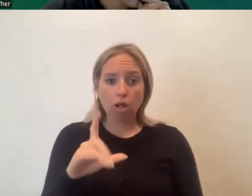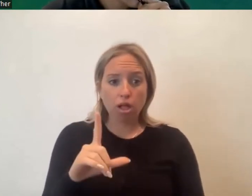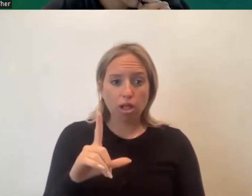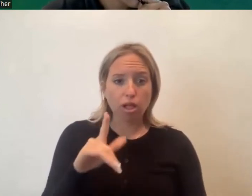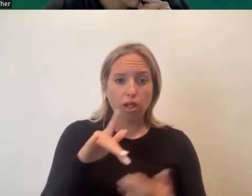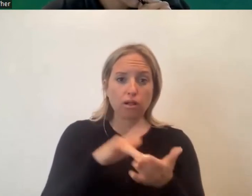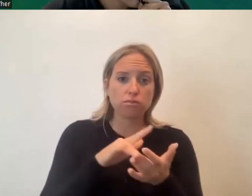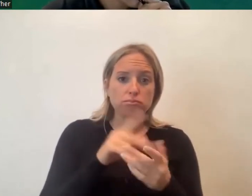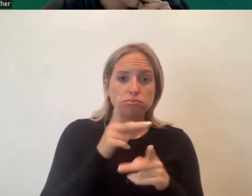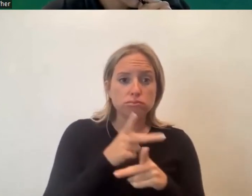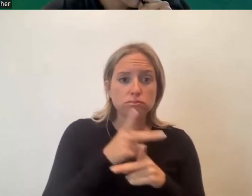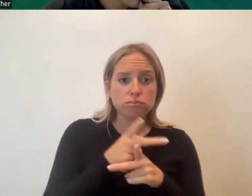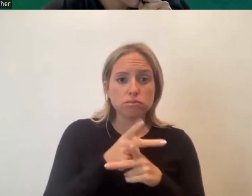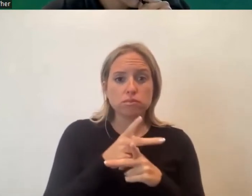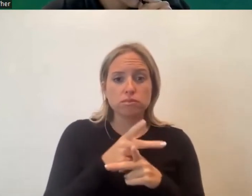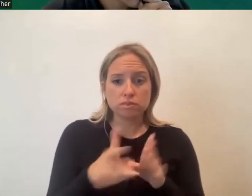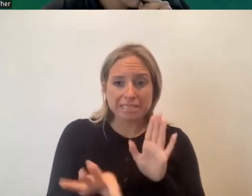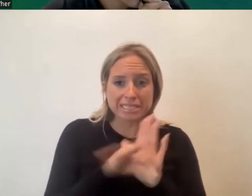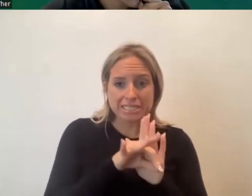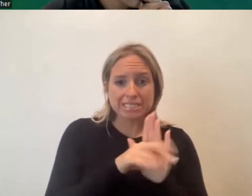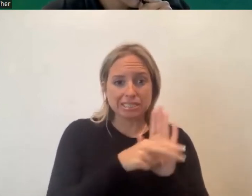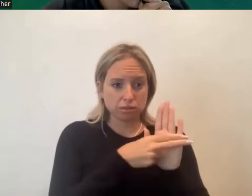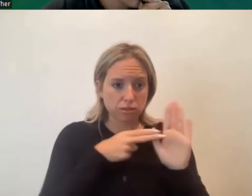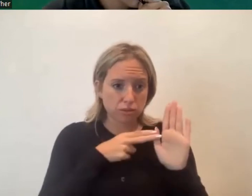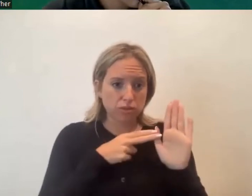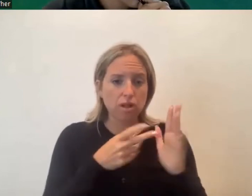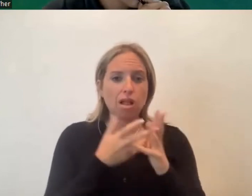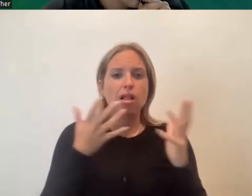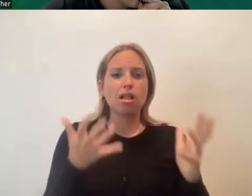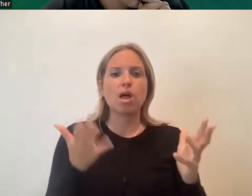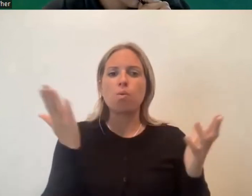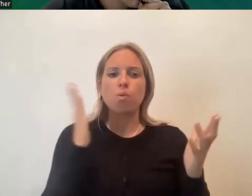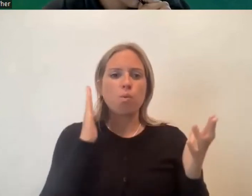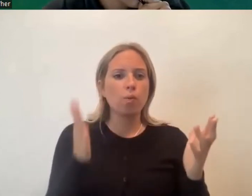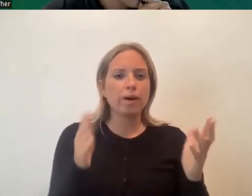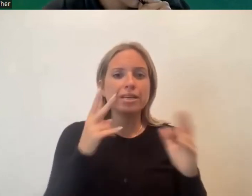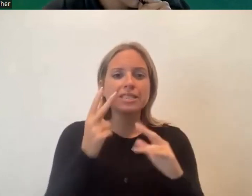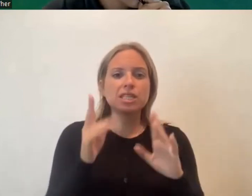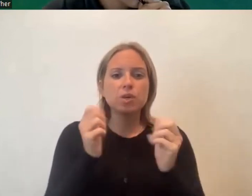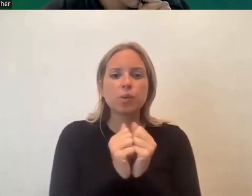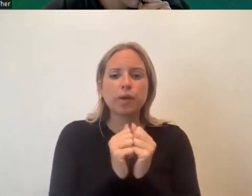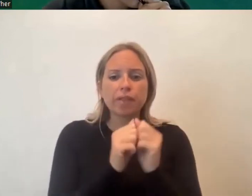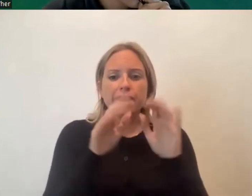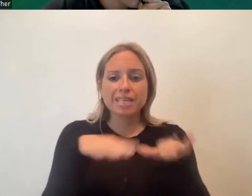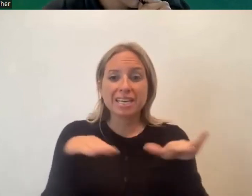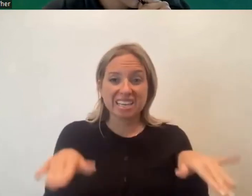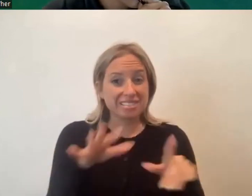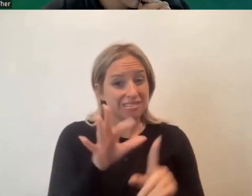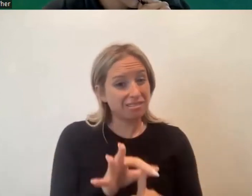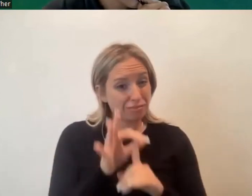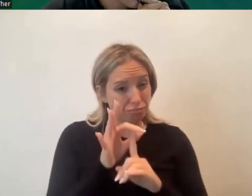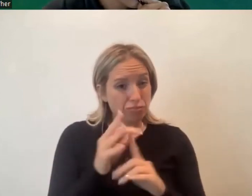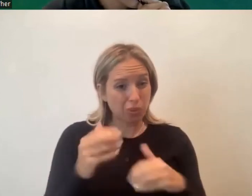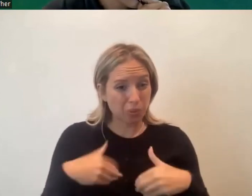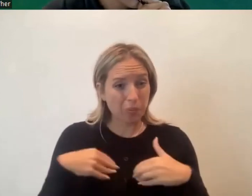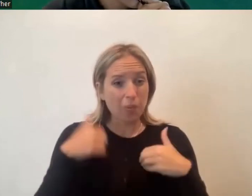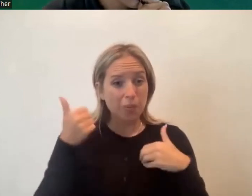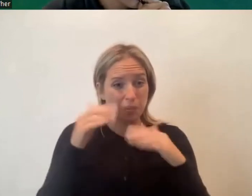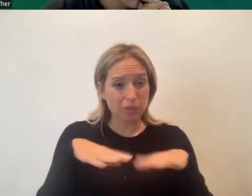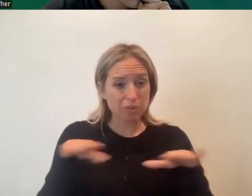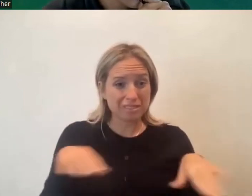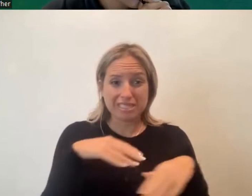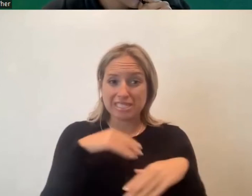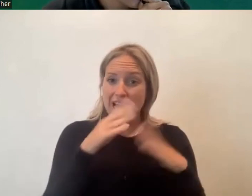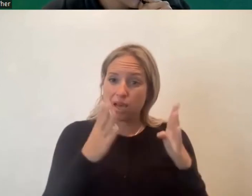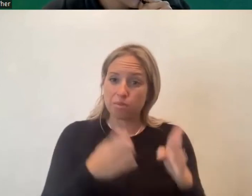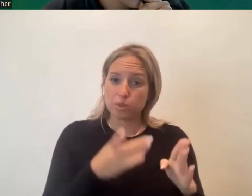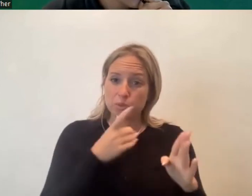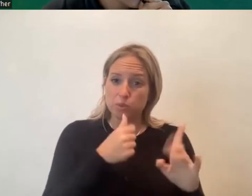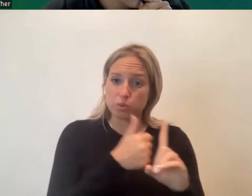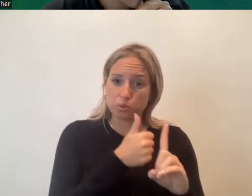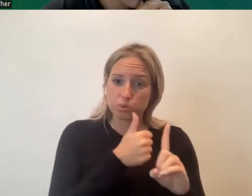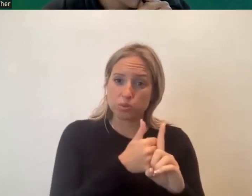I mean, a lot of what you're going to see with kids, particularly younger kids, is not